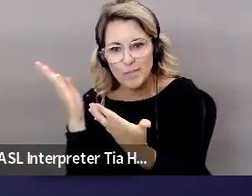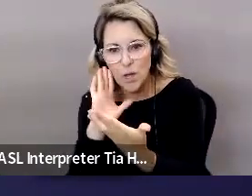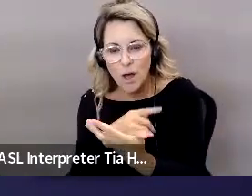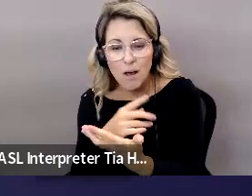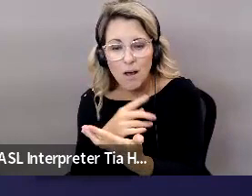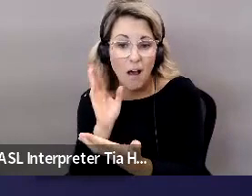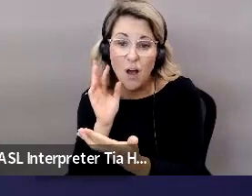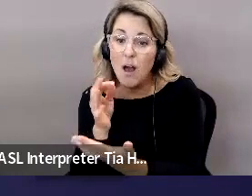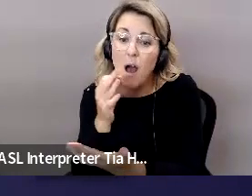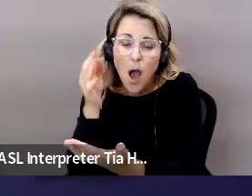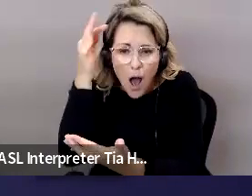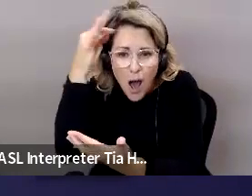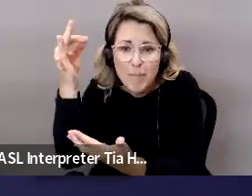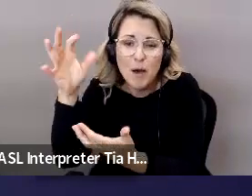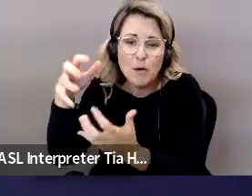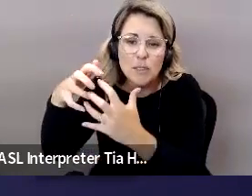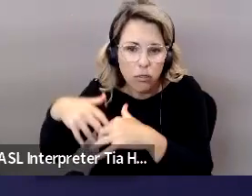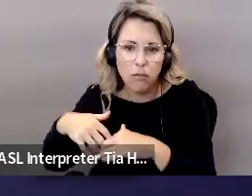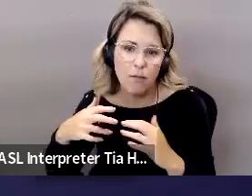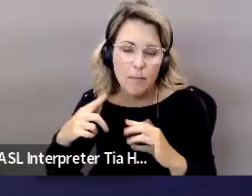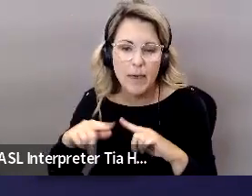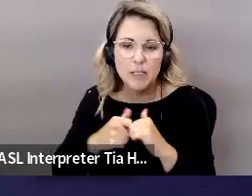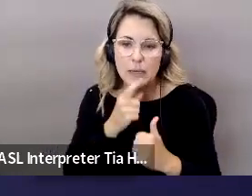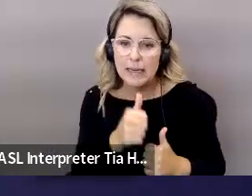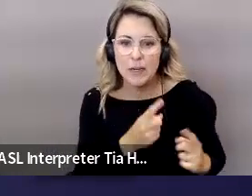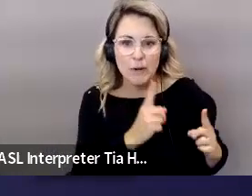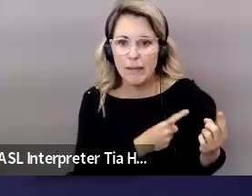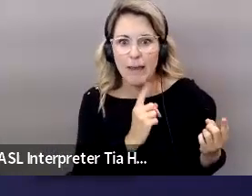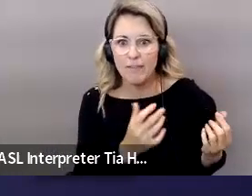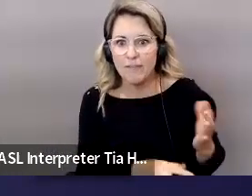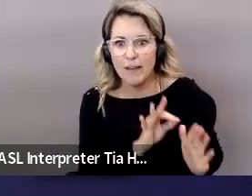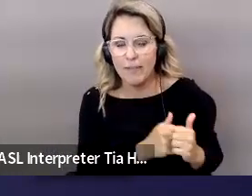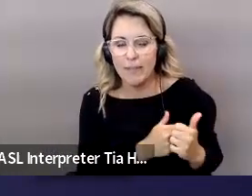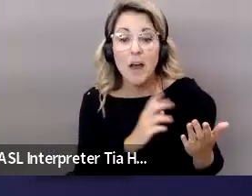to do the proposal because we didn't have the cost sharing that we needed. Luckily, in the 11th hour